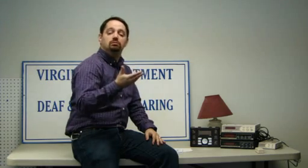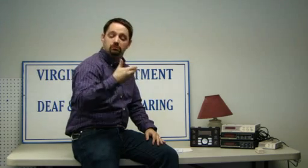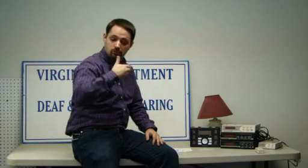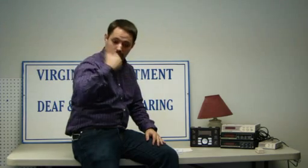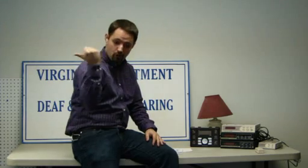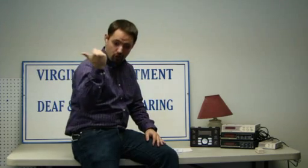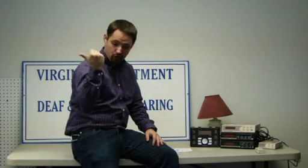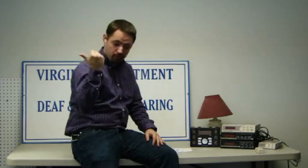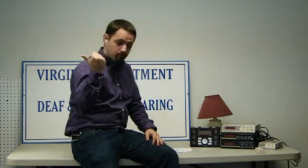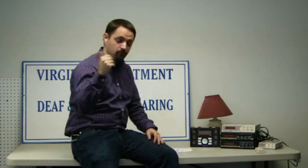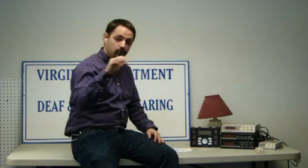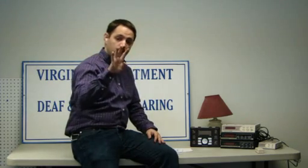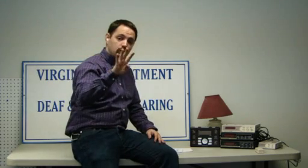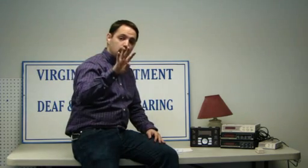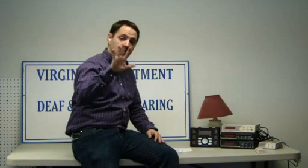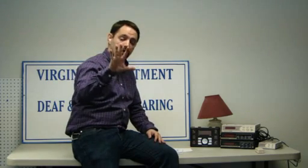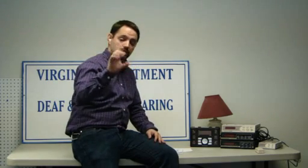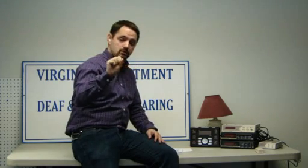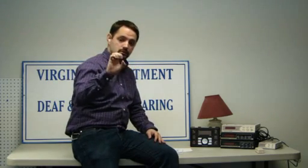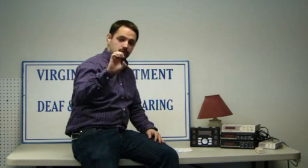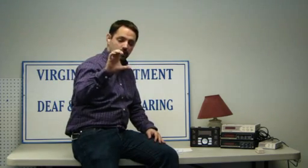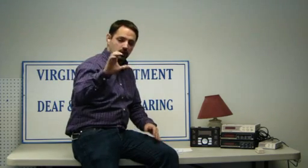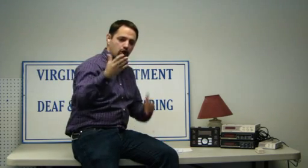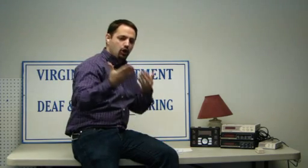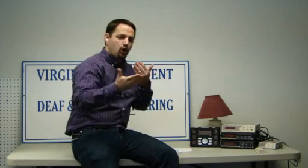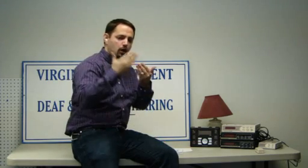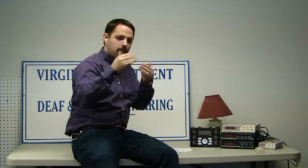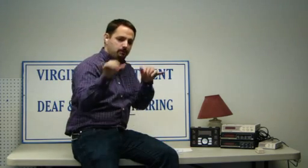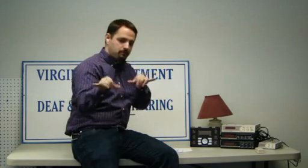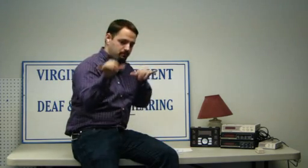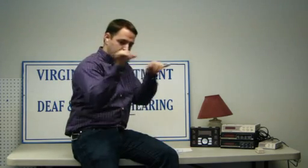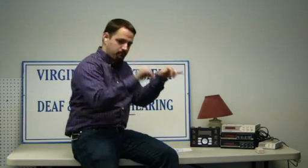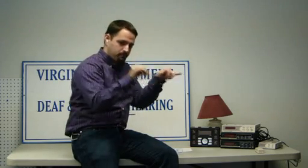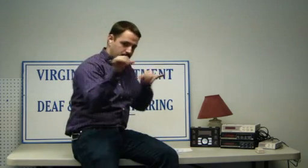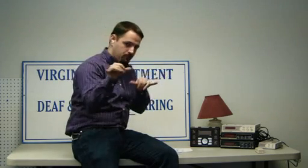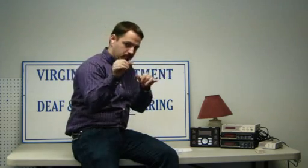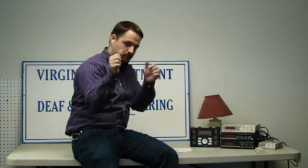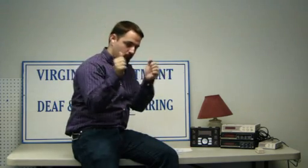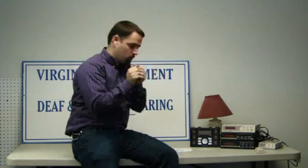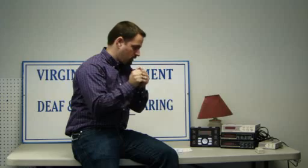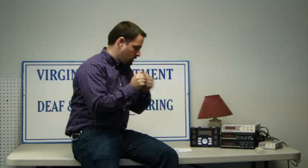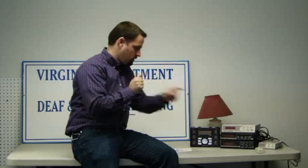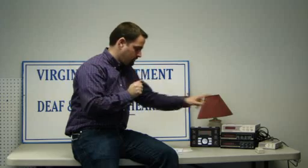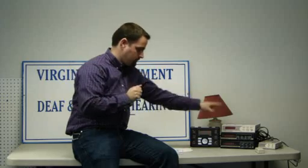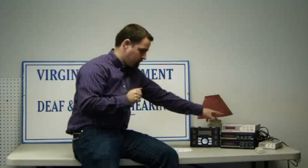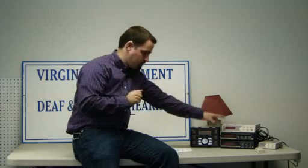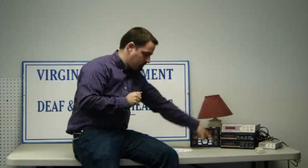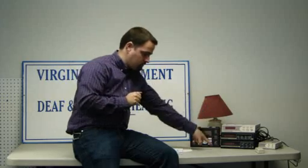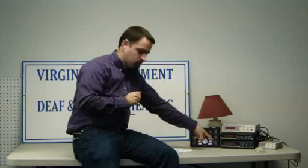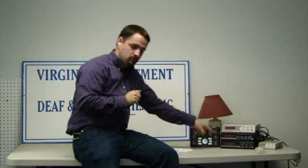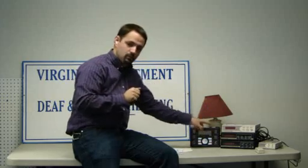Hum... that's better. 45 seconds is almost the same with